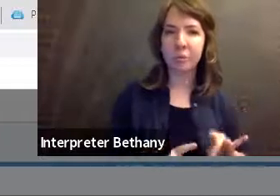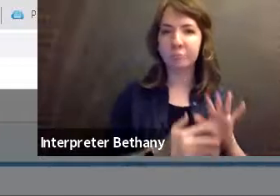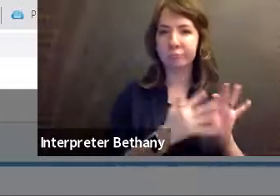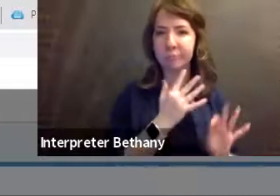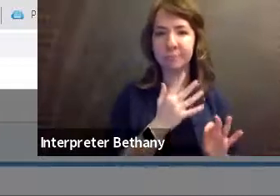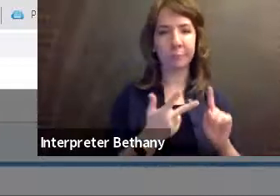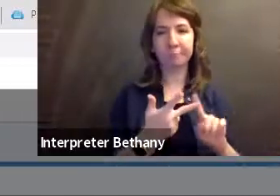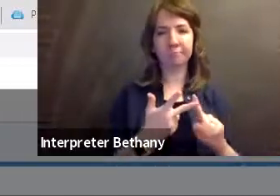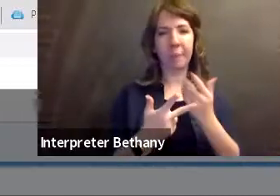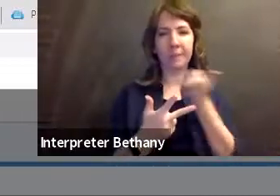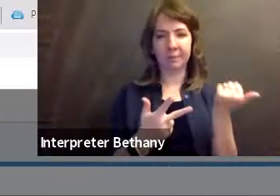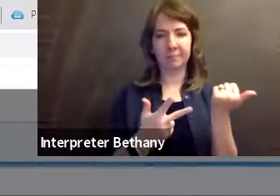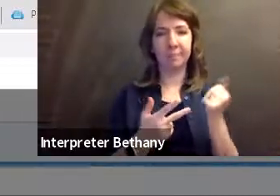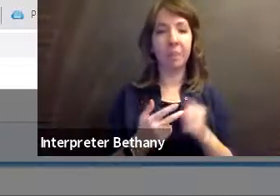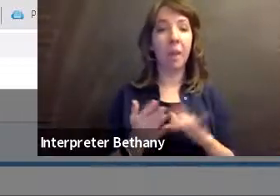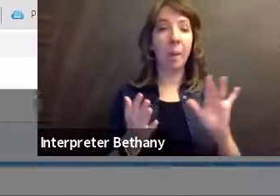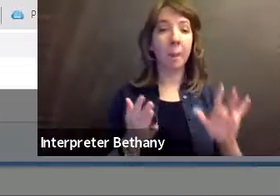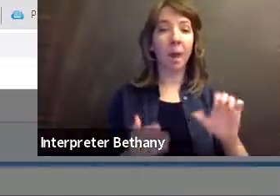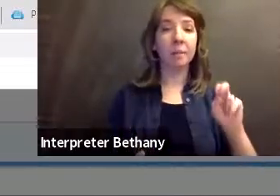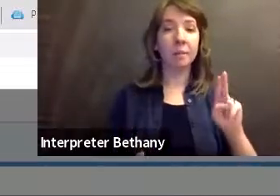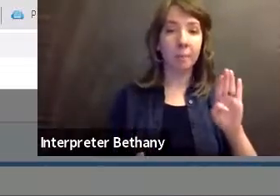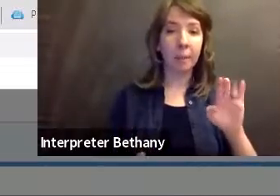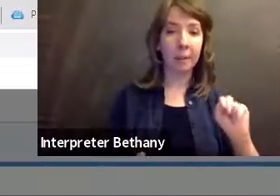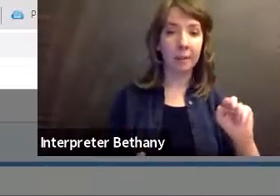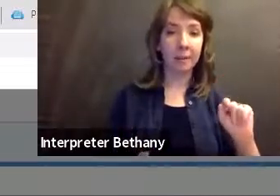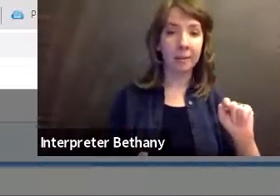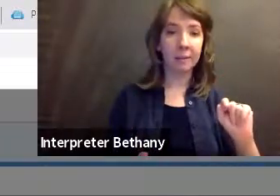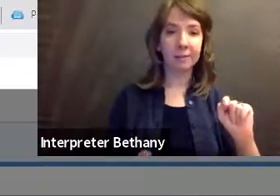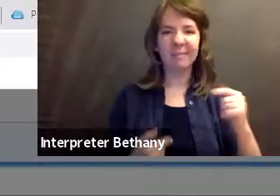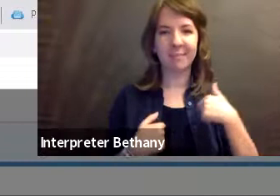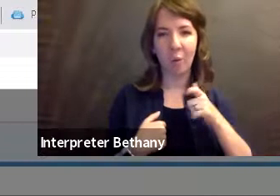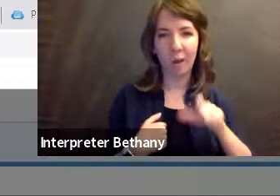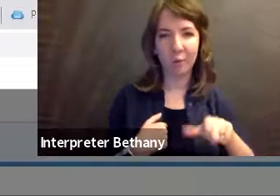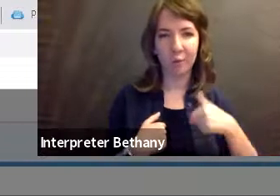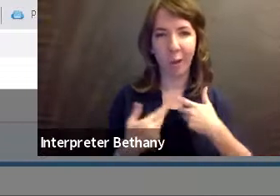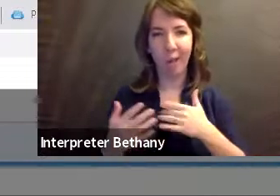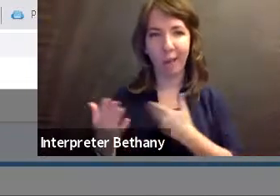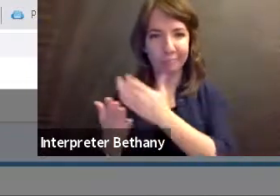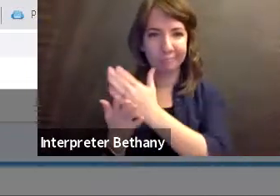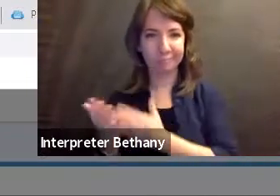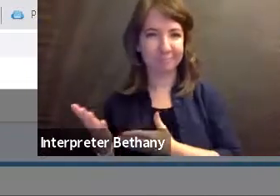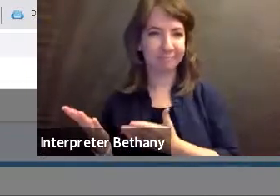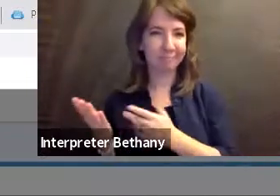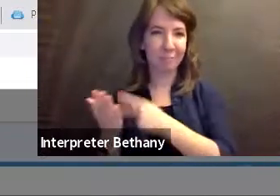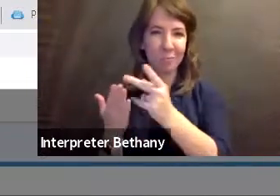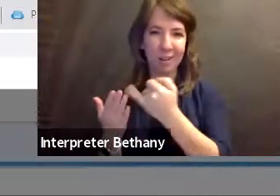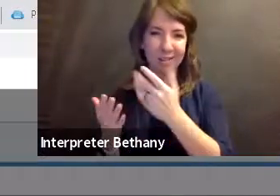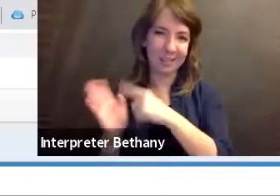Linda Kobashigawa: And so you'll hit submit. I'm not going to submit it. I already have some I already have some projects up example projects that I use.